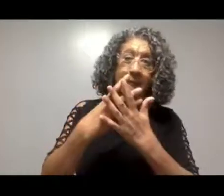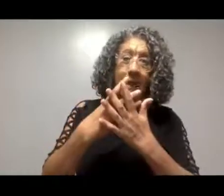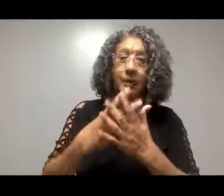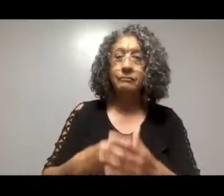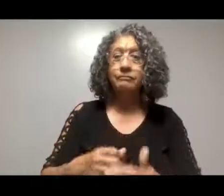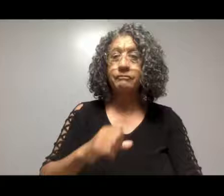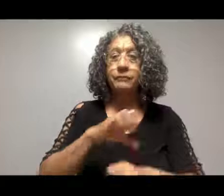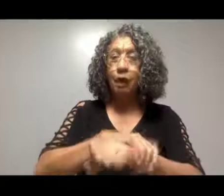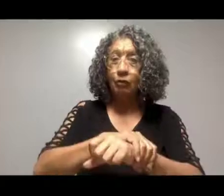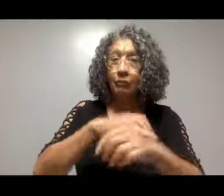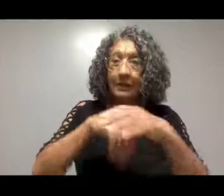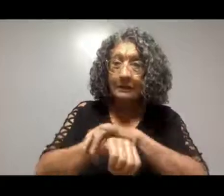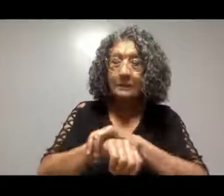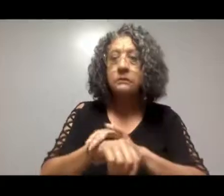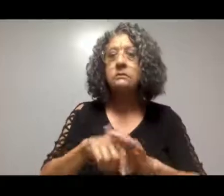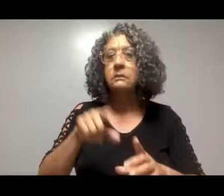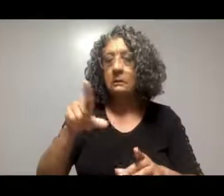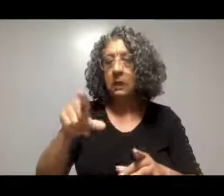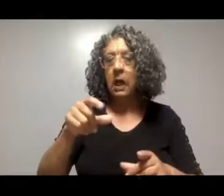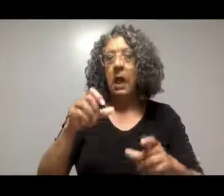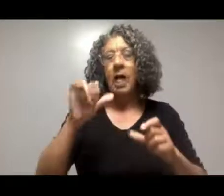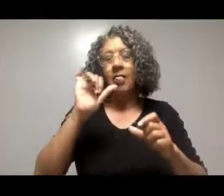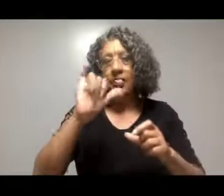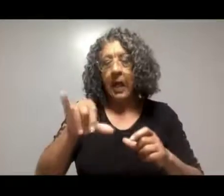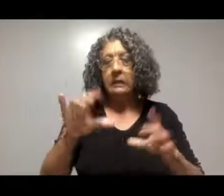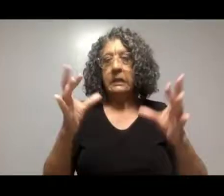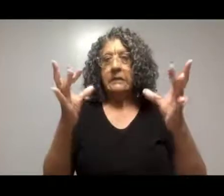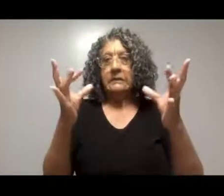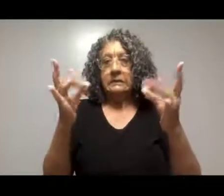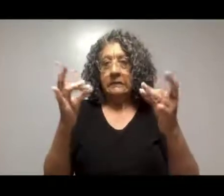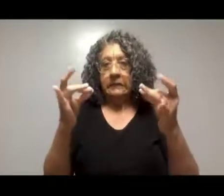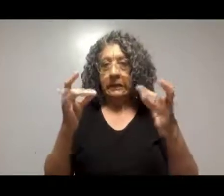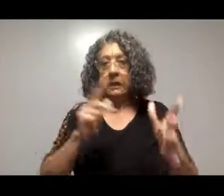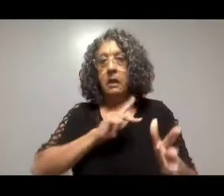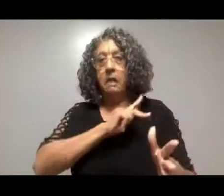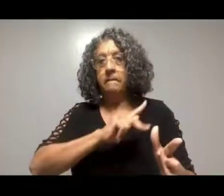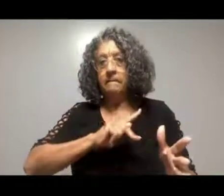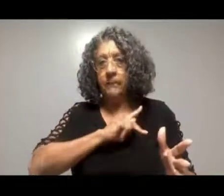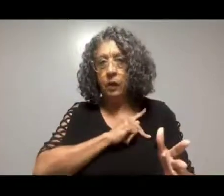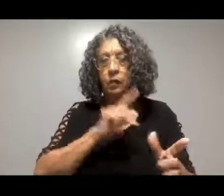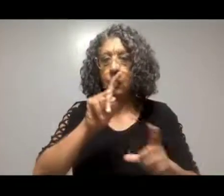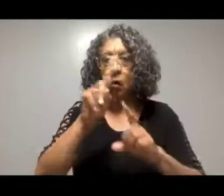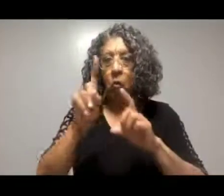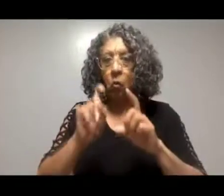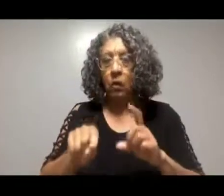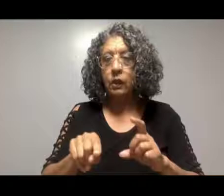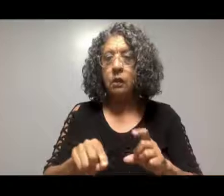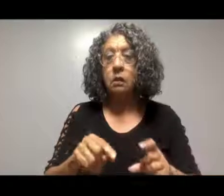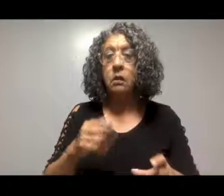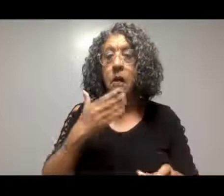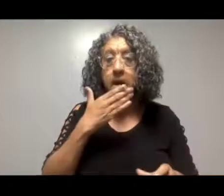Have you been in prison or arrested? That question is sticky and it's personal.